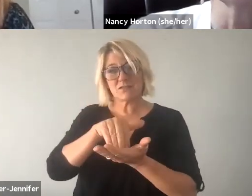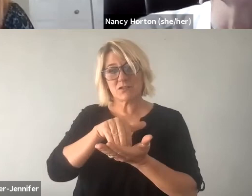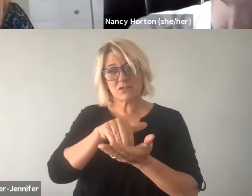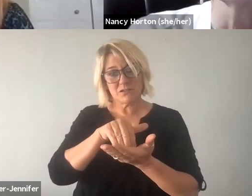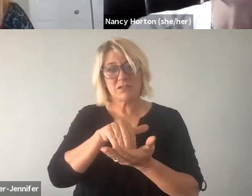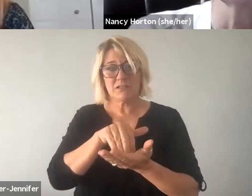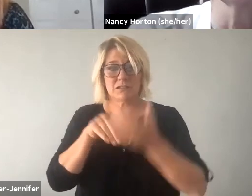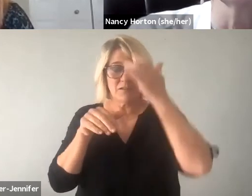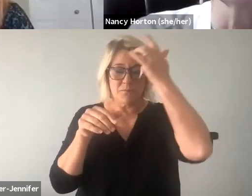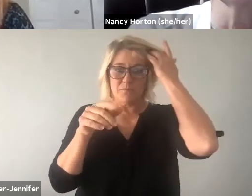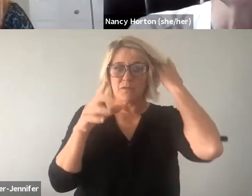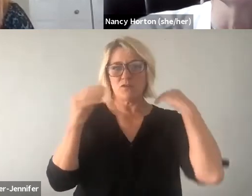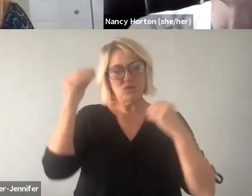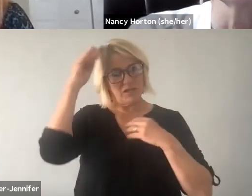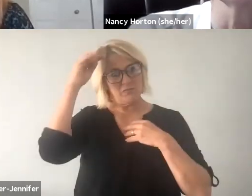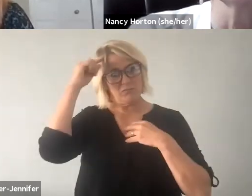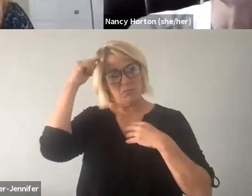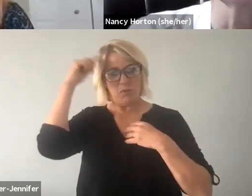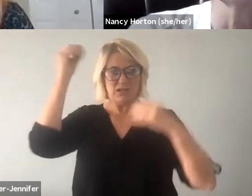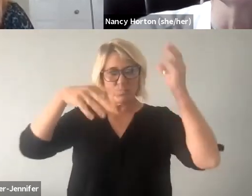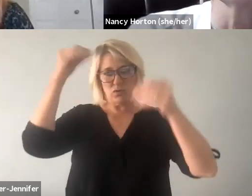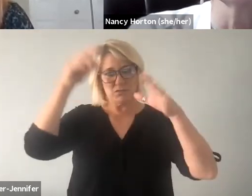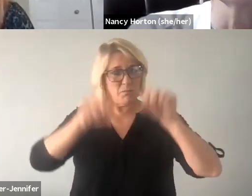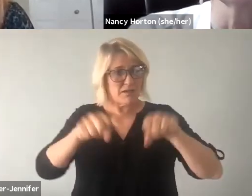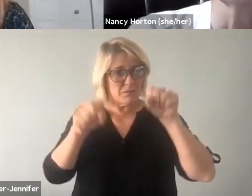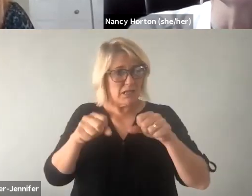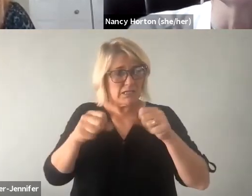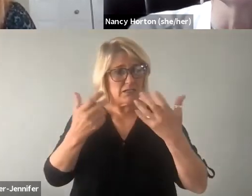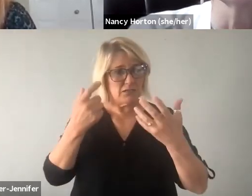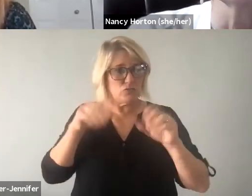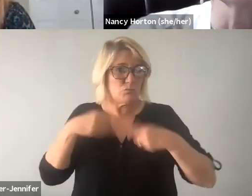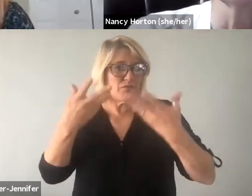accommodation network, JAN and askjan.org if you are looking for accommodations or call your local ADA